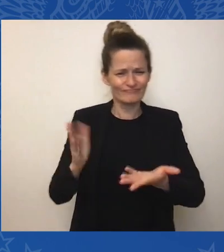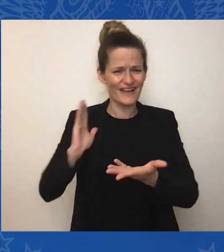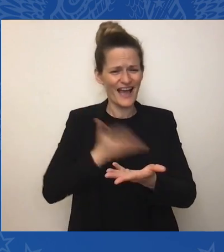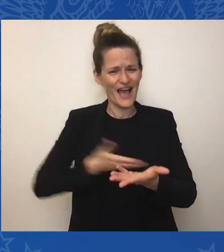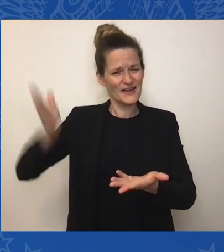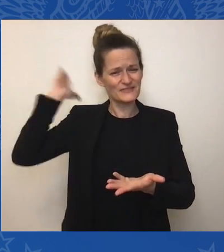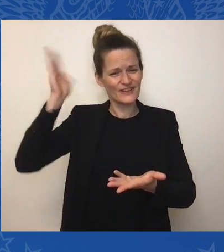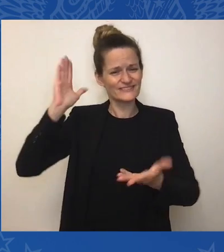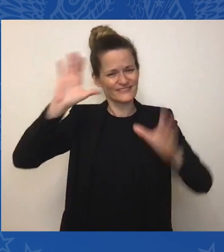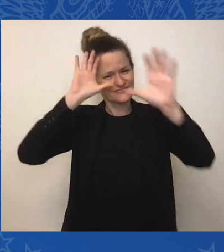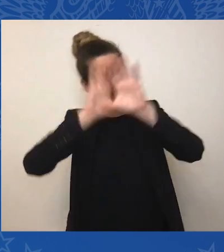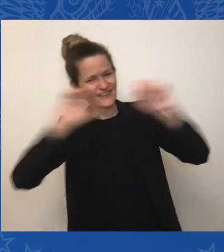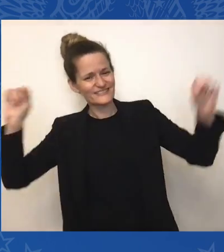Joseph Biden, Jr.